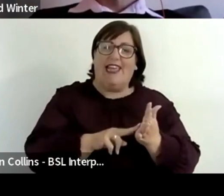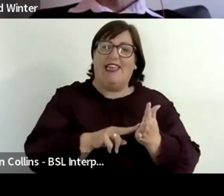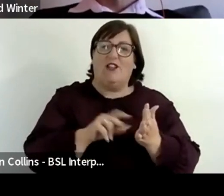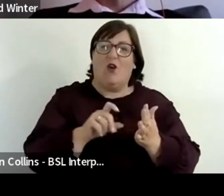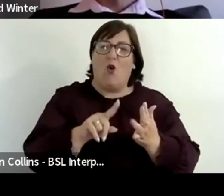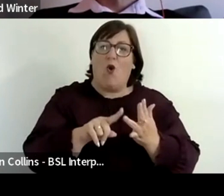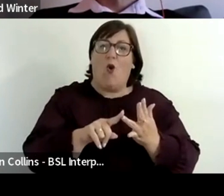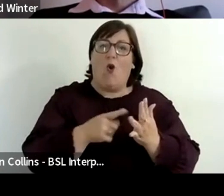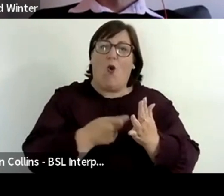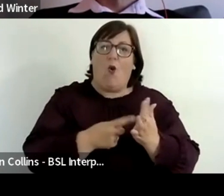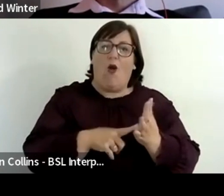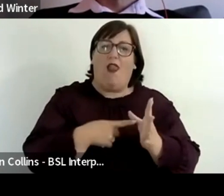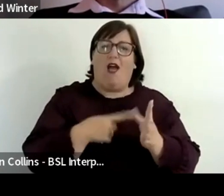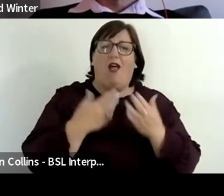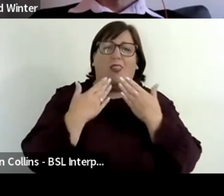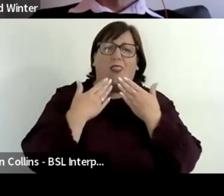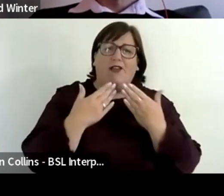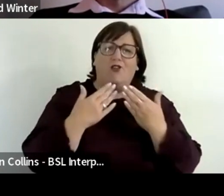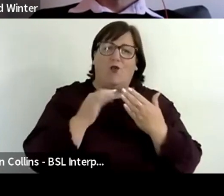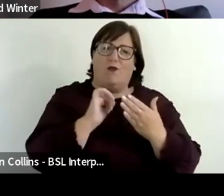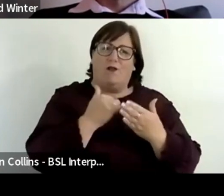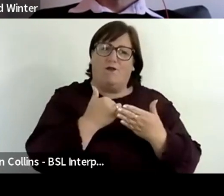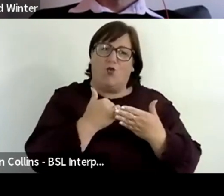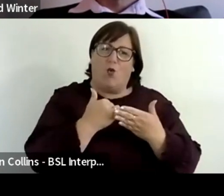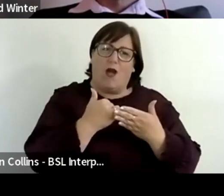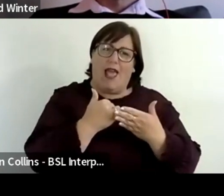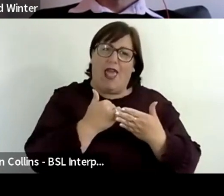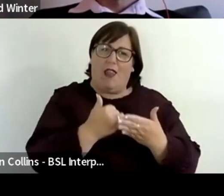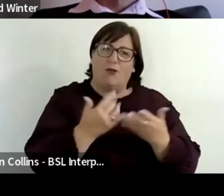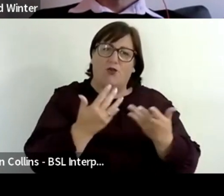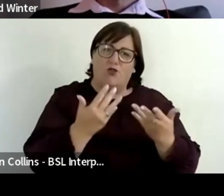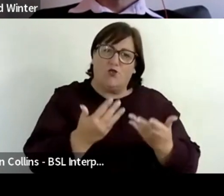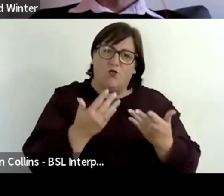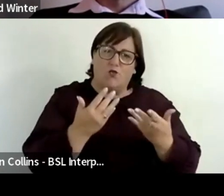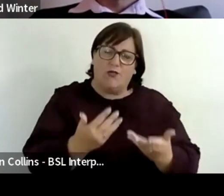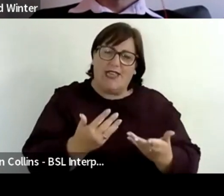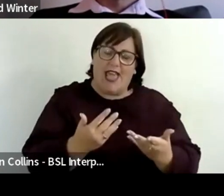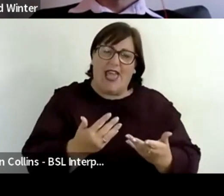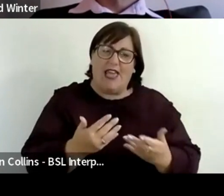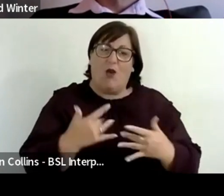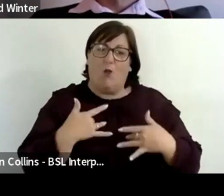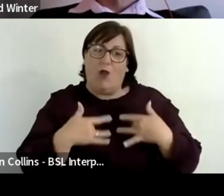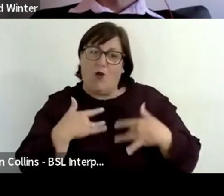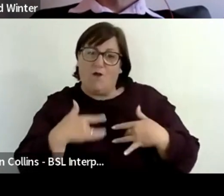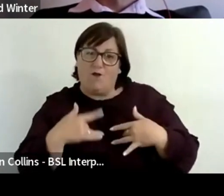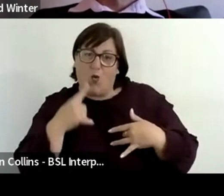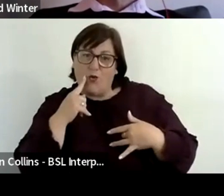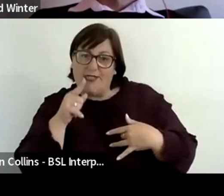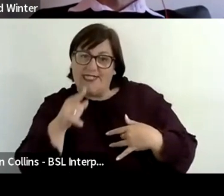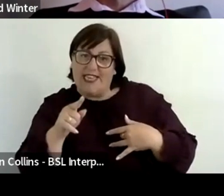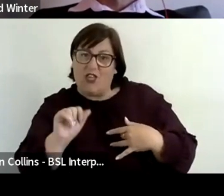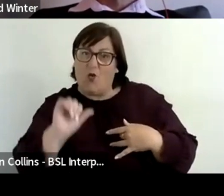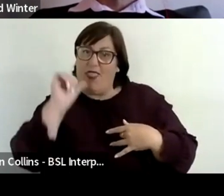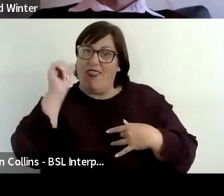I hope you feel all your questions have been answered and we look forward to seeing you at our next meet the employer session.